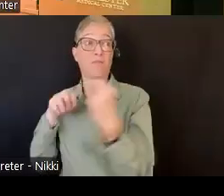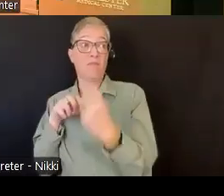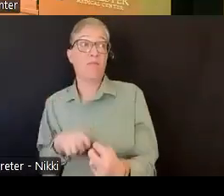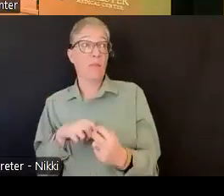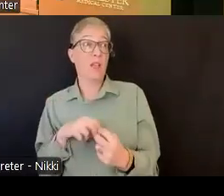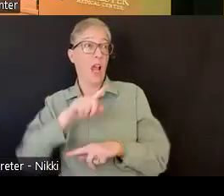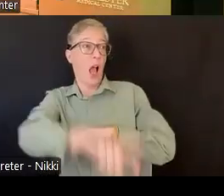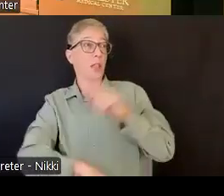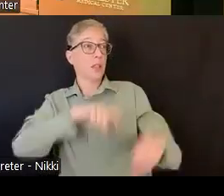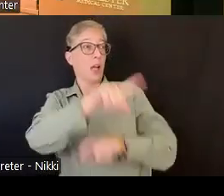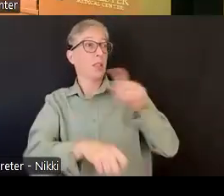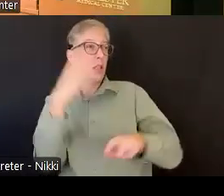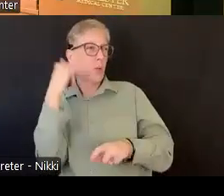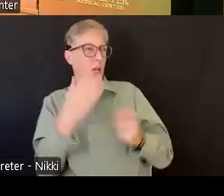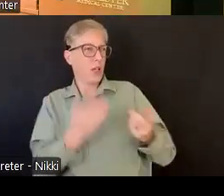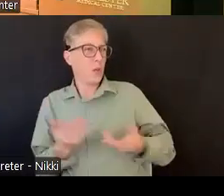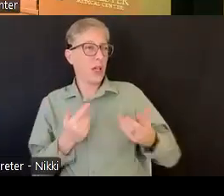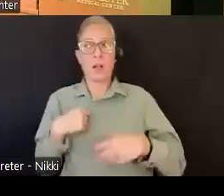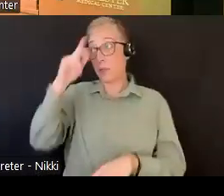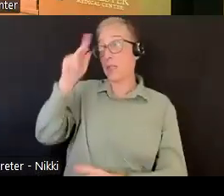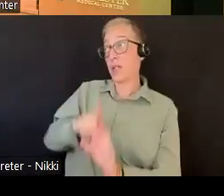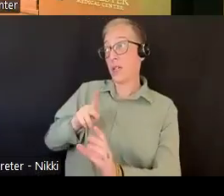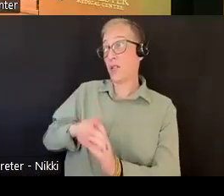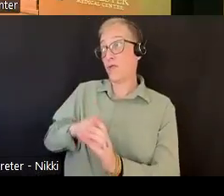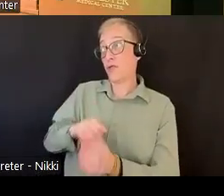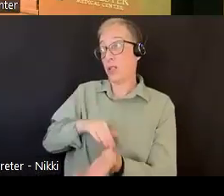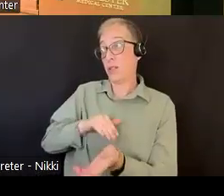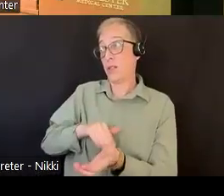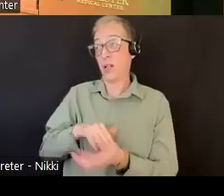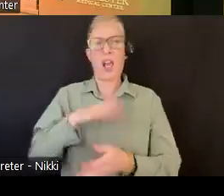"That makes no sense at all. It makes less sense than the meth lab theory." They're like, "This is